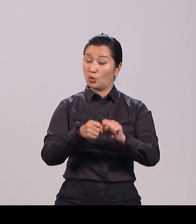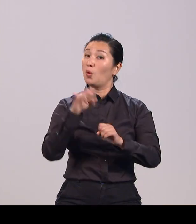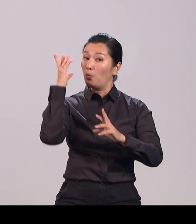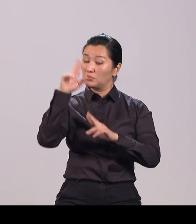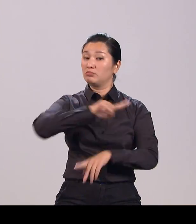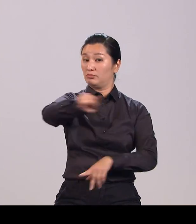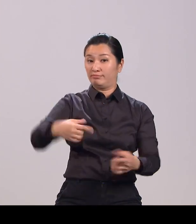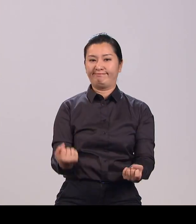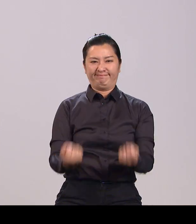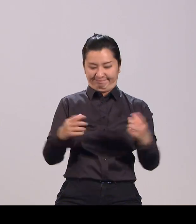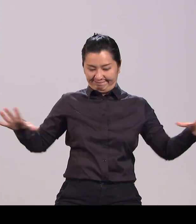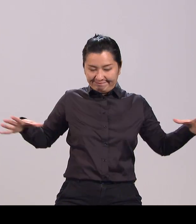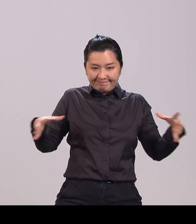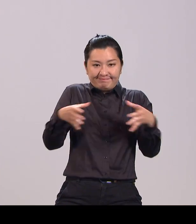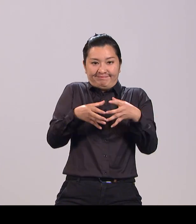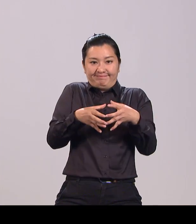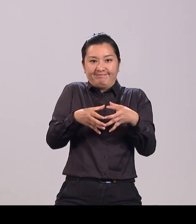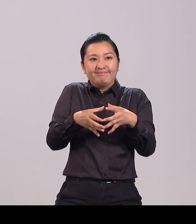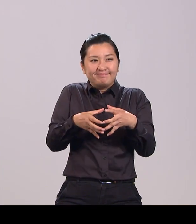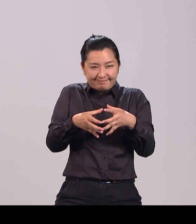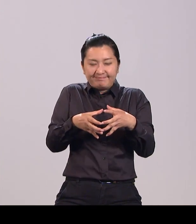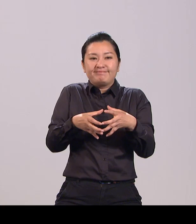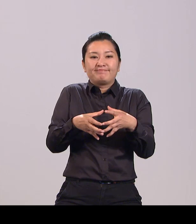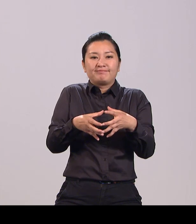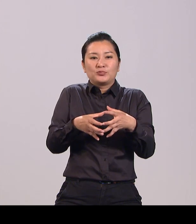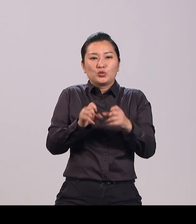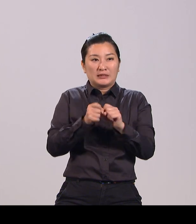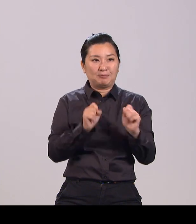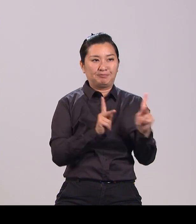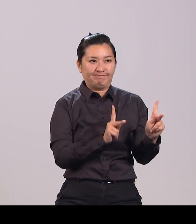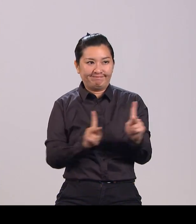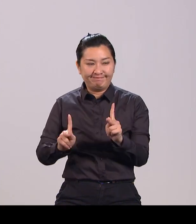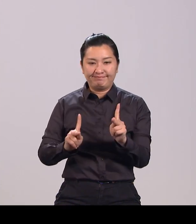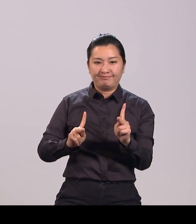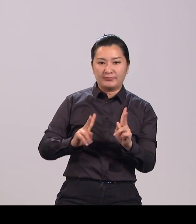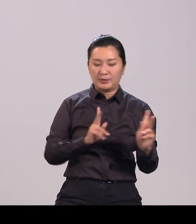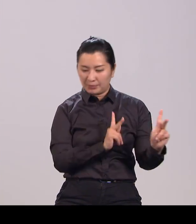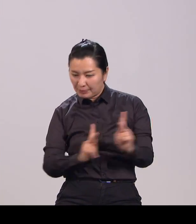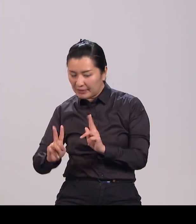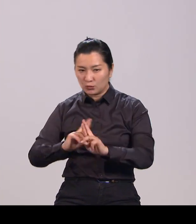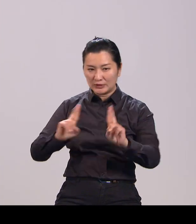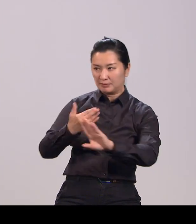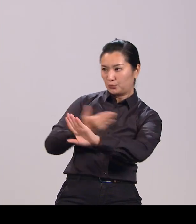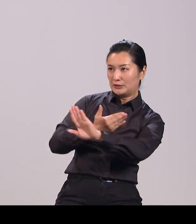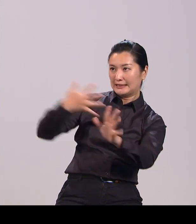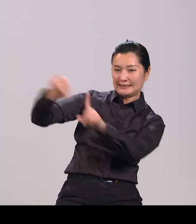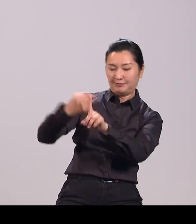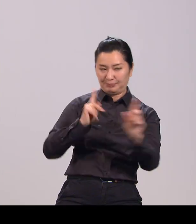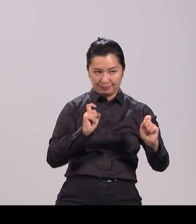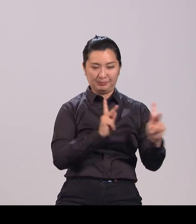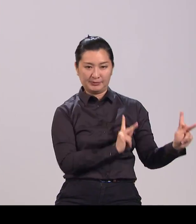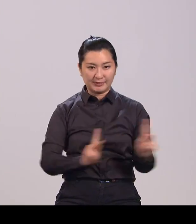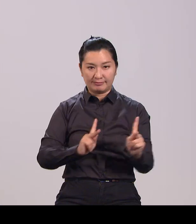That, in turn, depends on how well we prepare ourselves now before an attack;